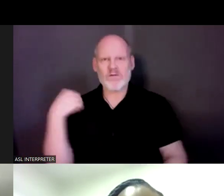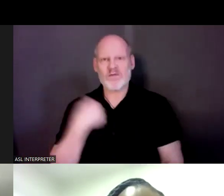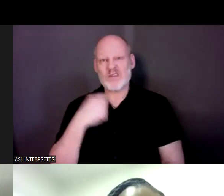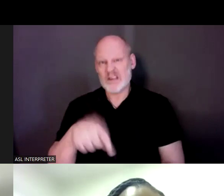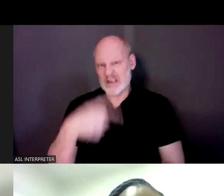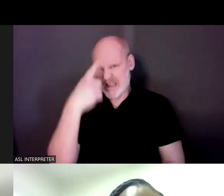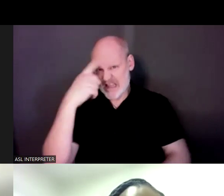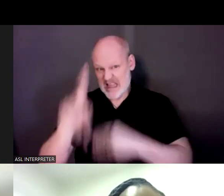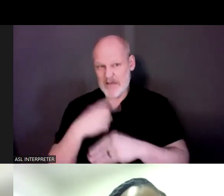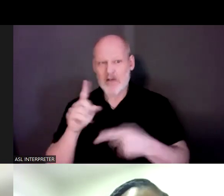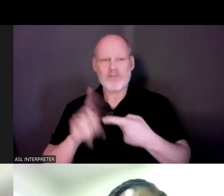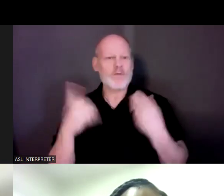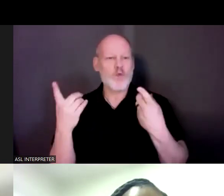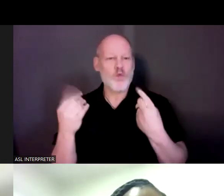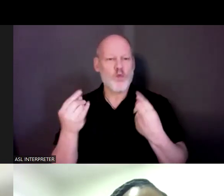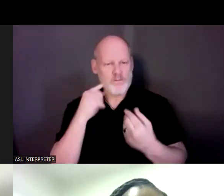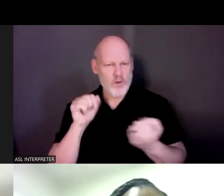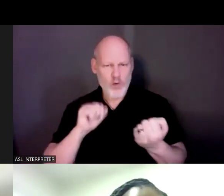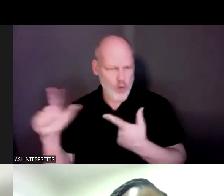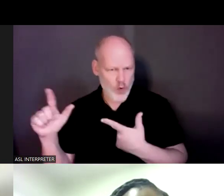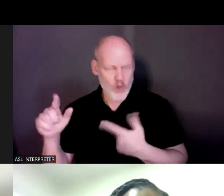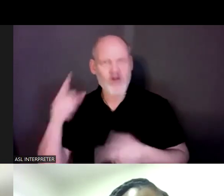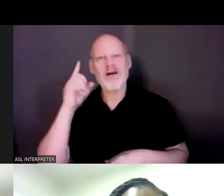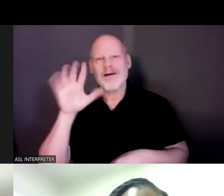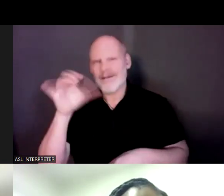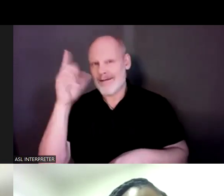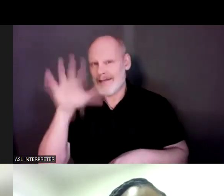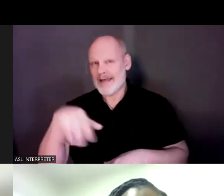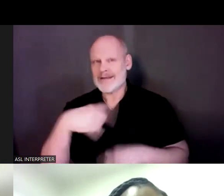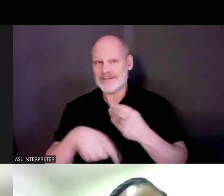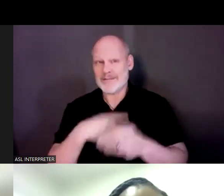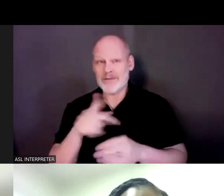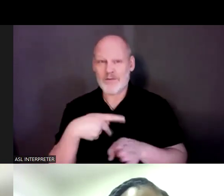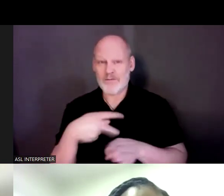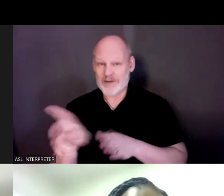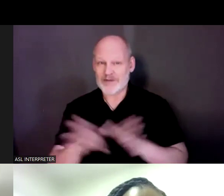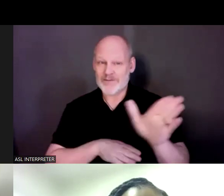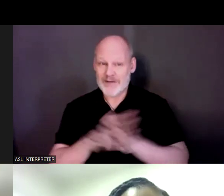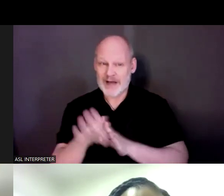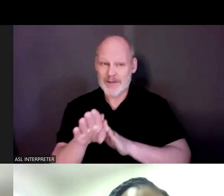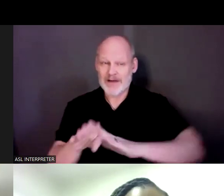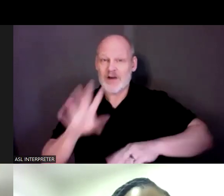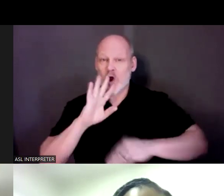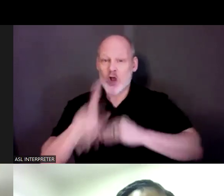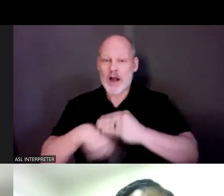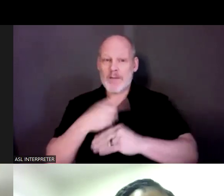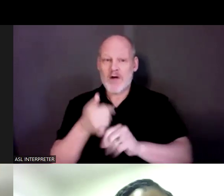can we do for all? And that's where that professional development comes in that Diana talked about - training all of the stakeholders at every level from paraeducator